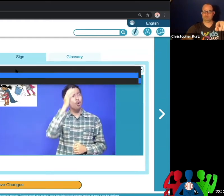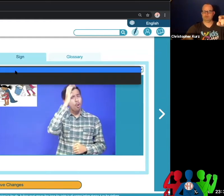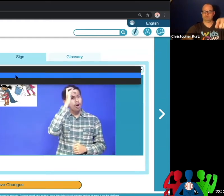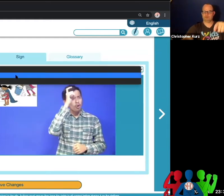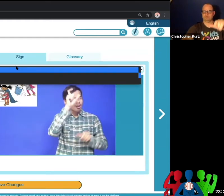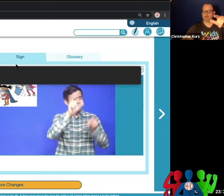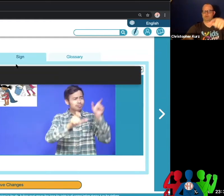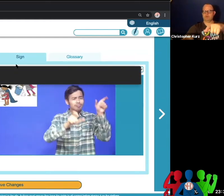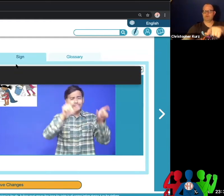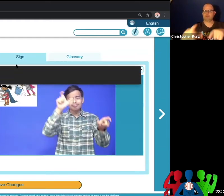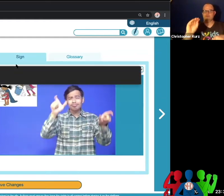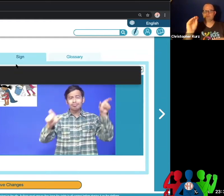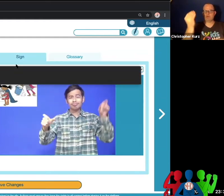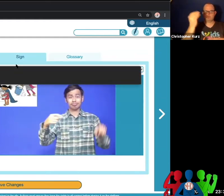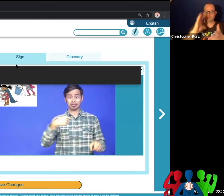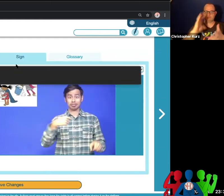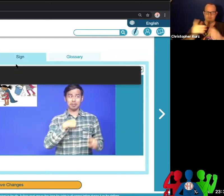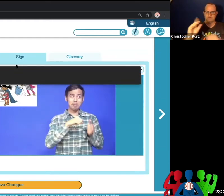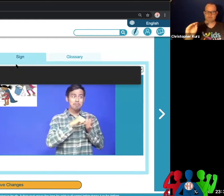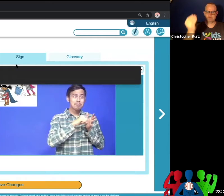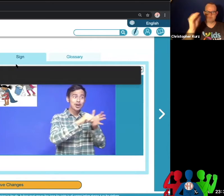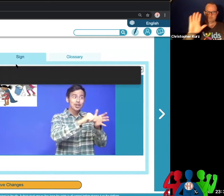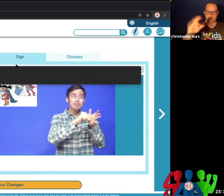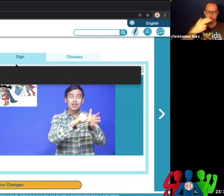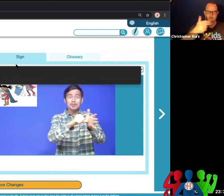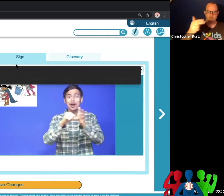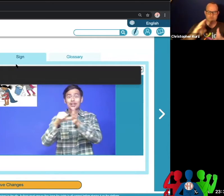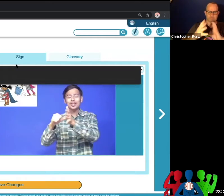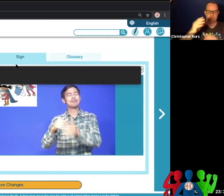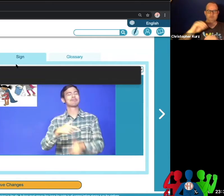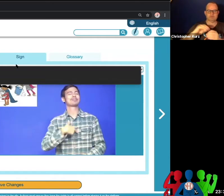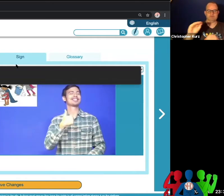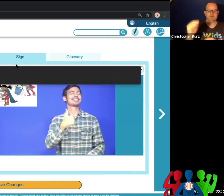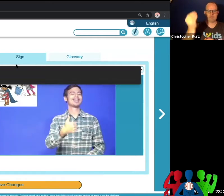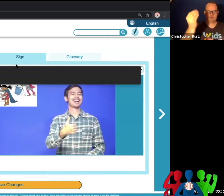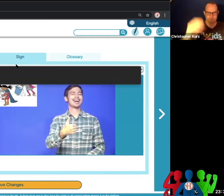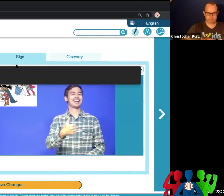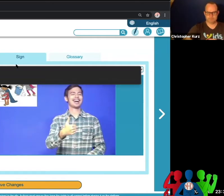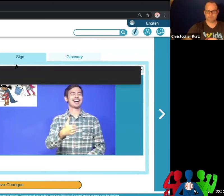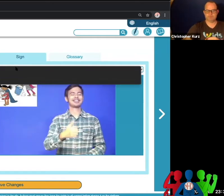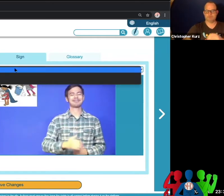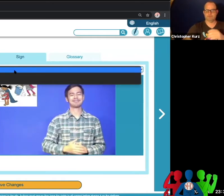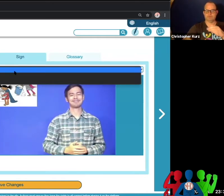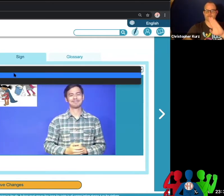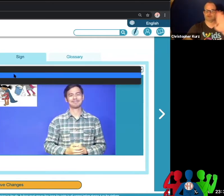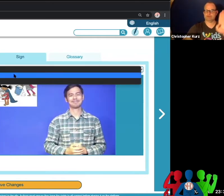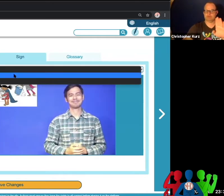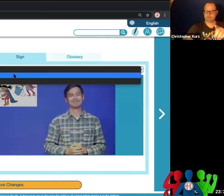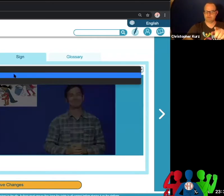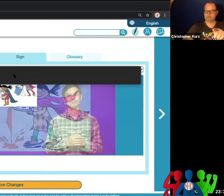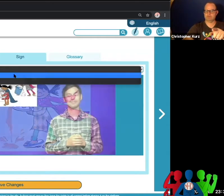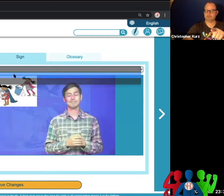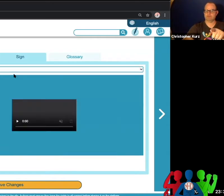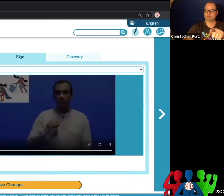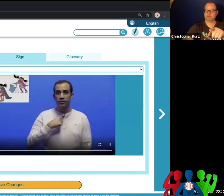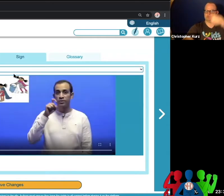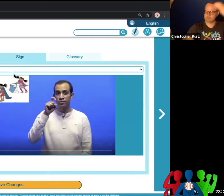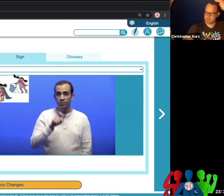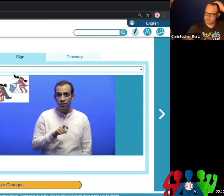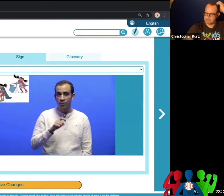same page. The same is true for different sign languages, so here we see the Jakarta Indonesia Sign Language.